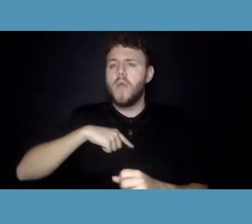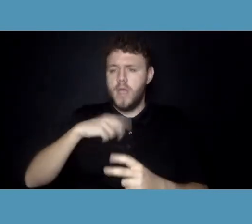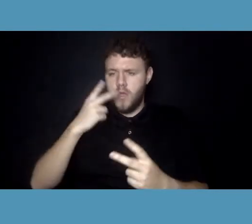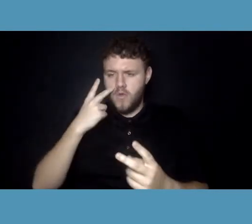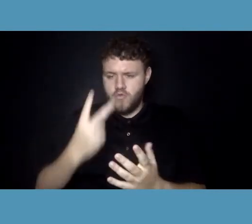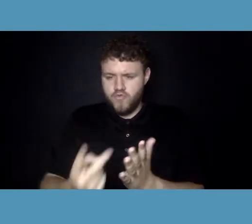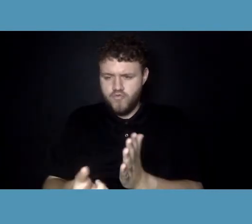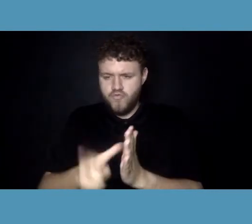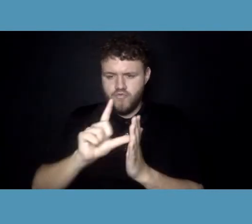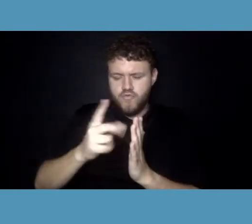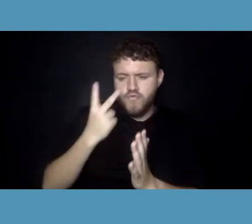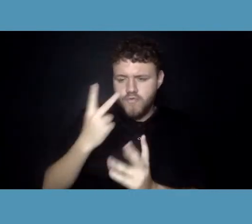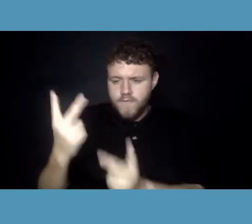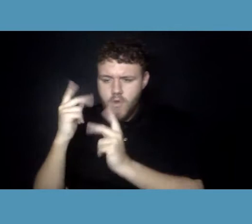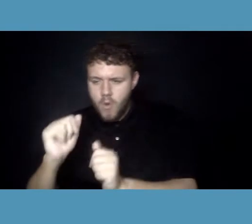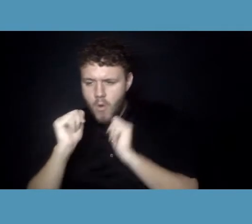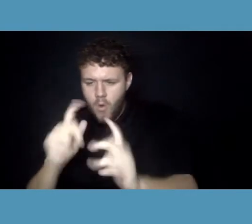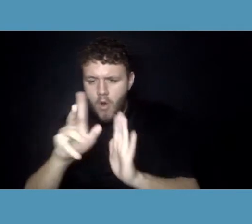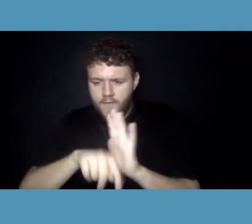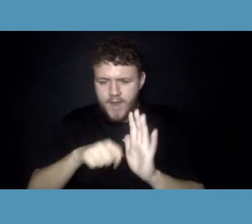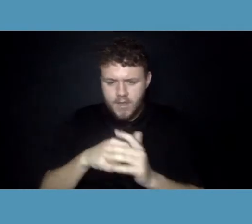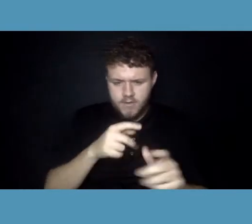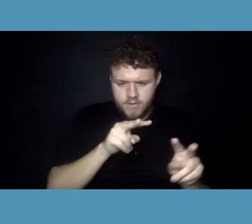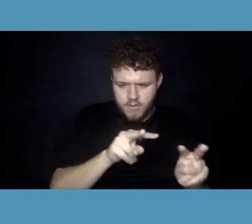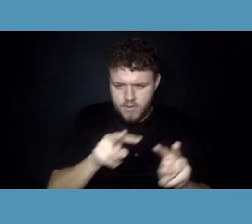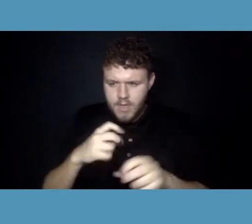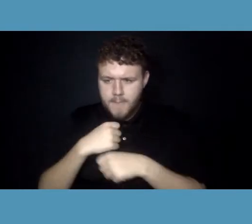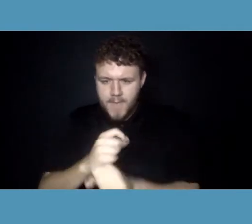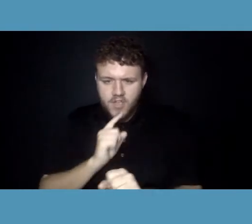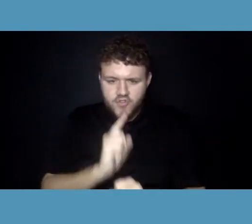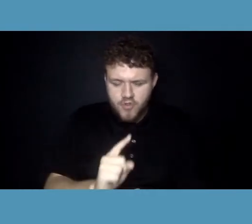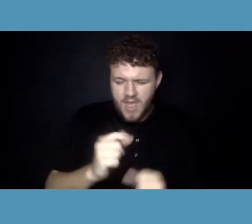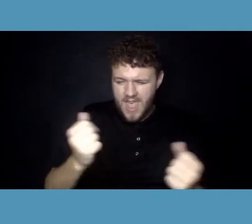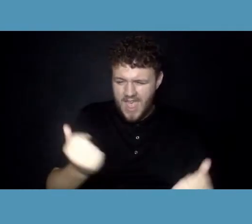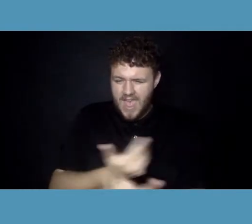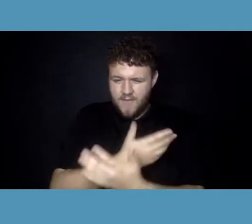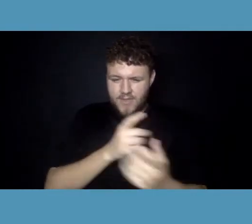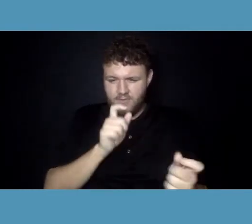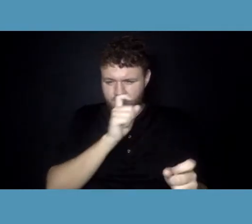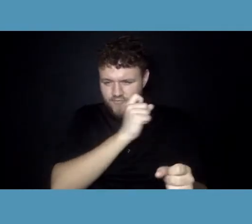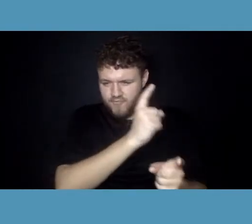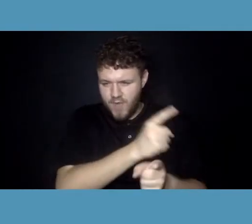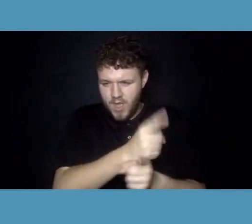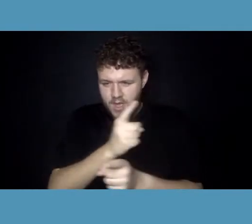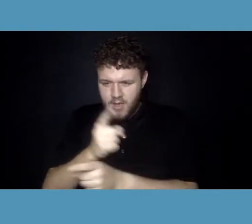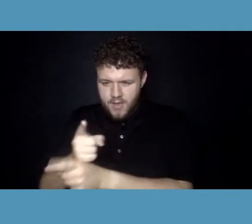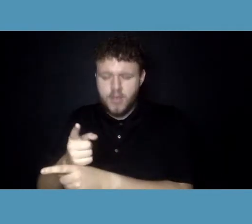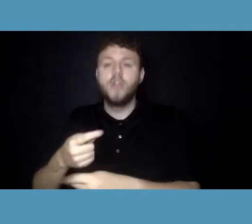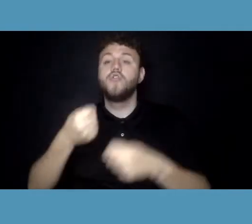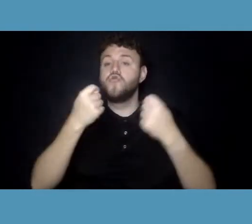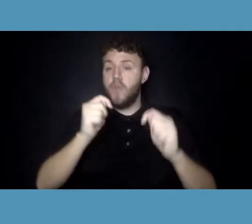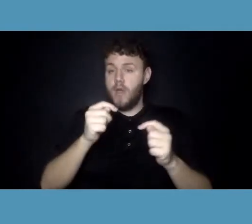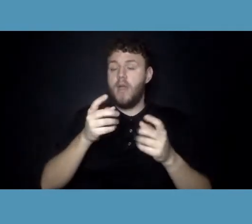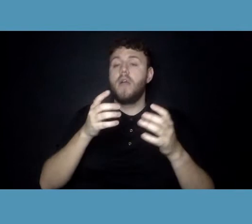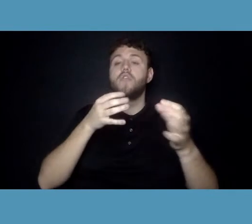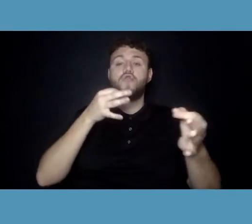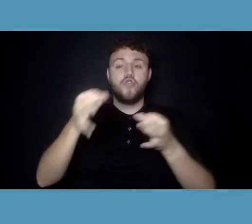any of the captions that are auto put in, we try to describe images that are on-screen